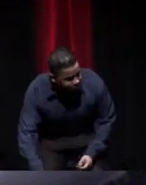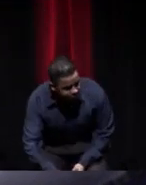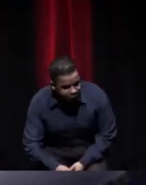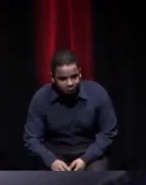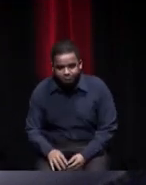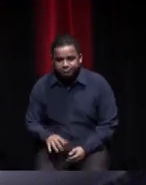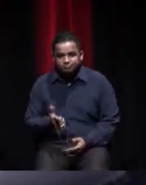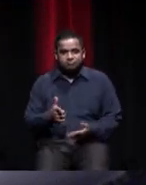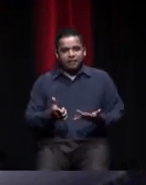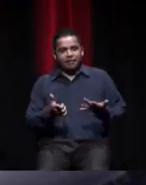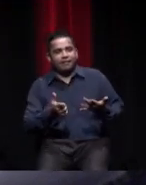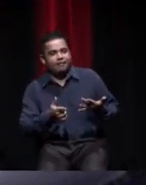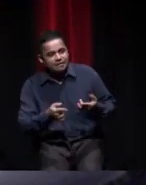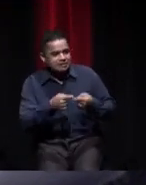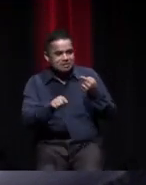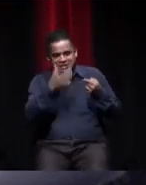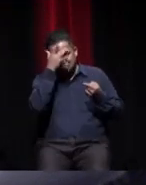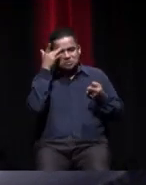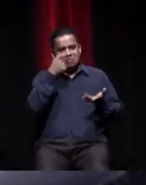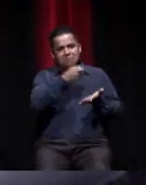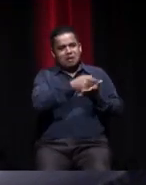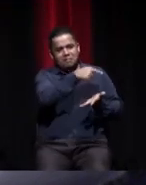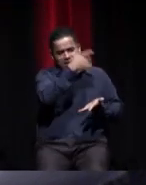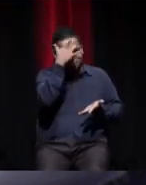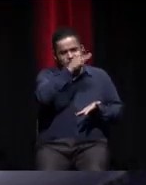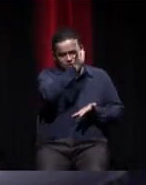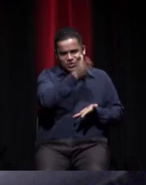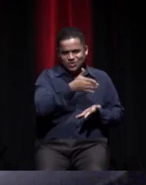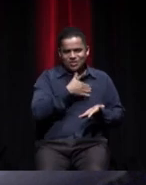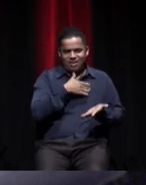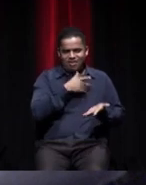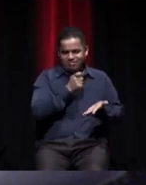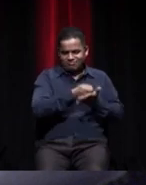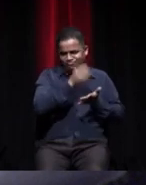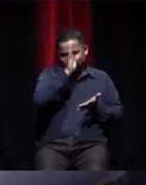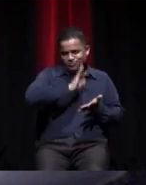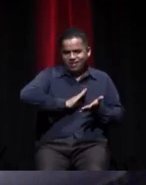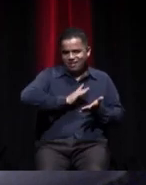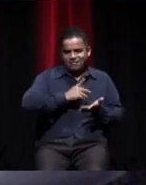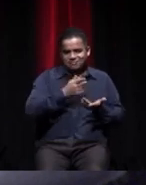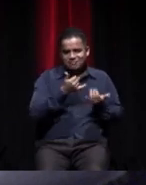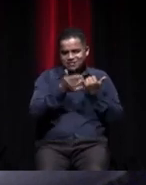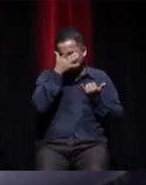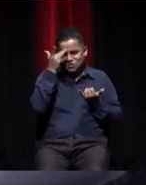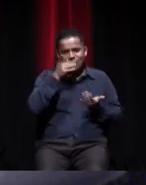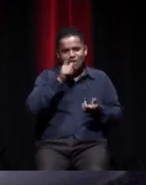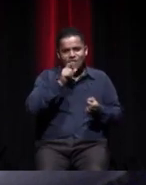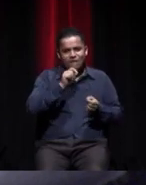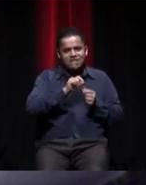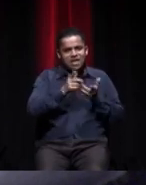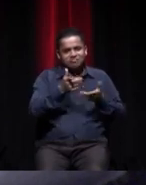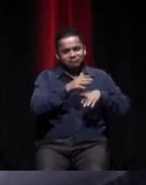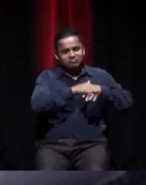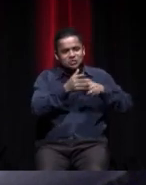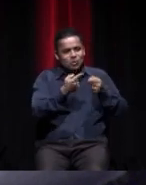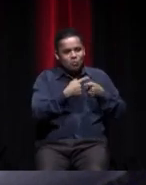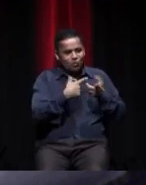people do for free on Facebook. It seems they do so precisely for this... You used the word "playfully".